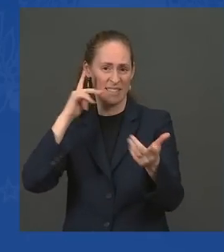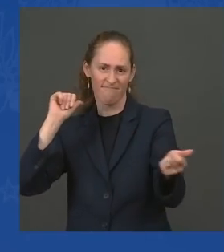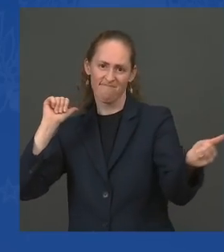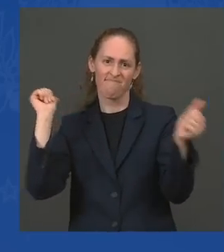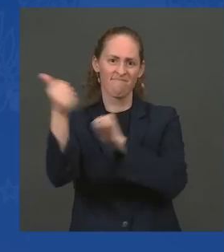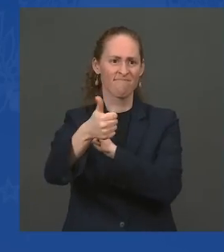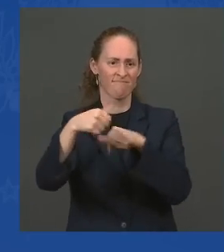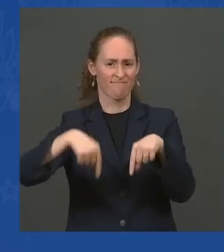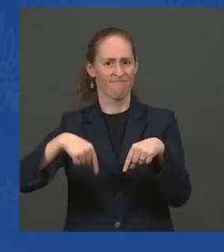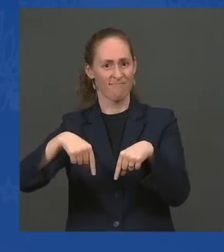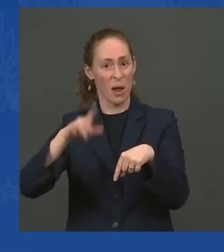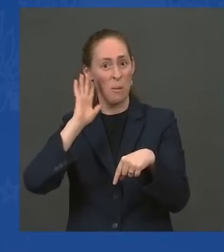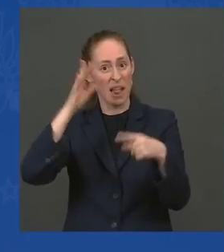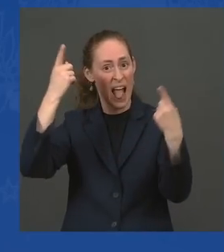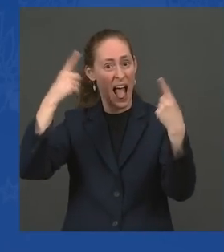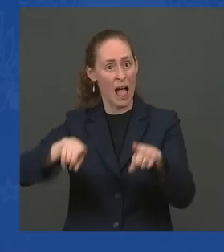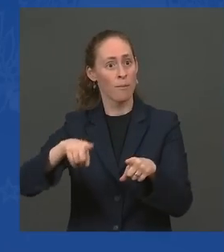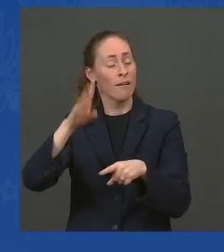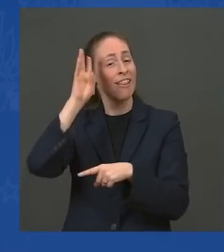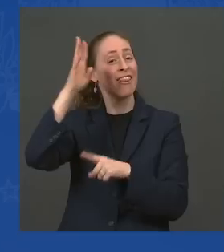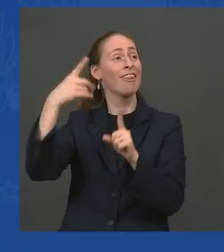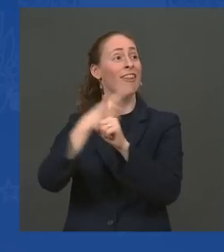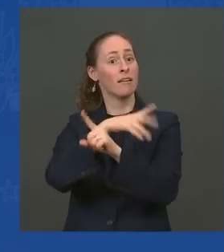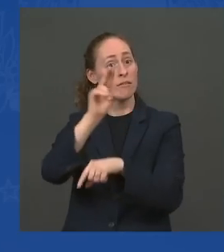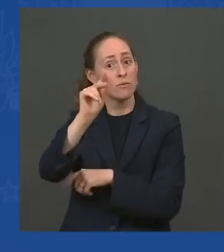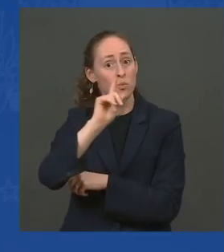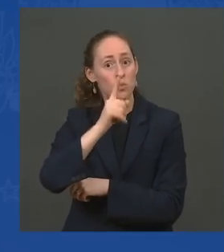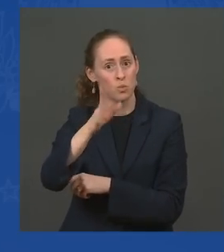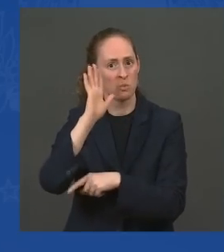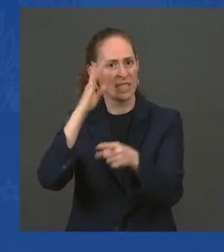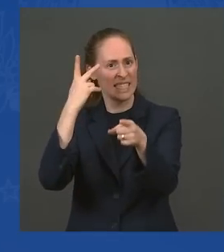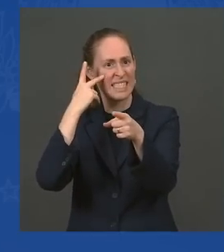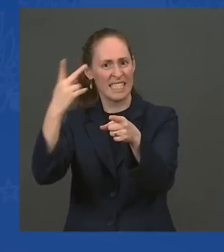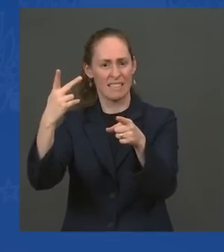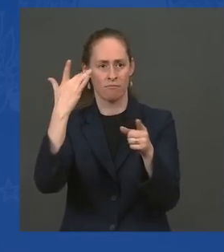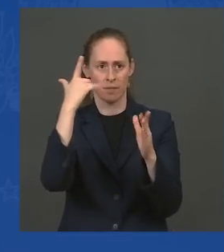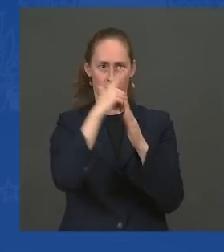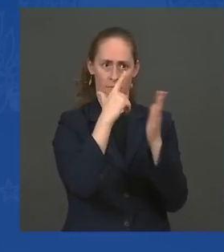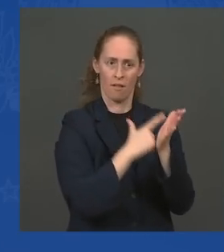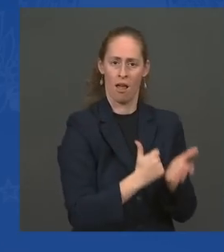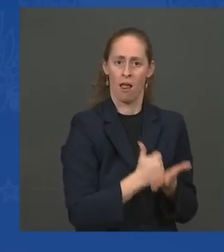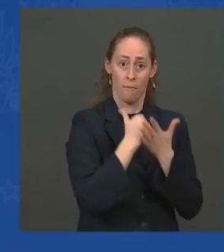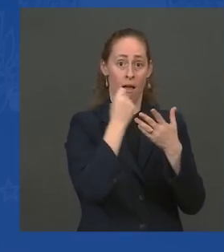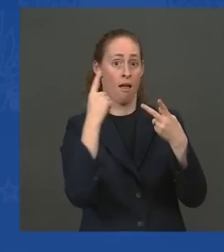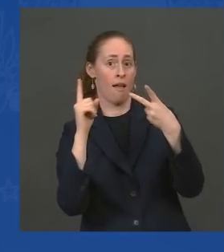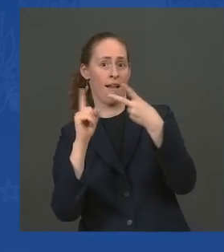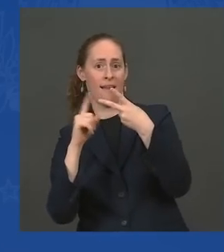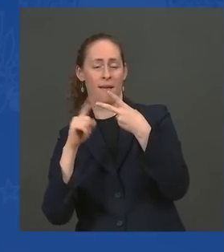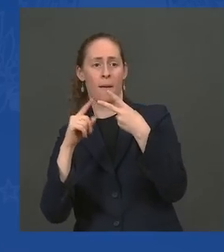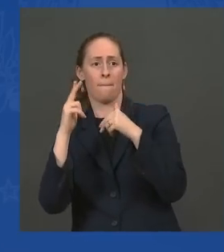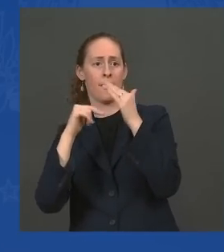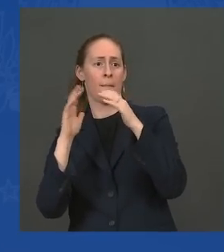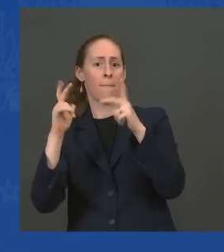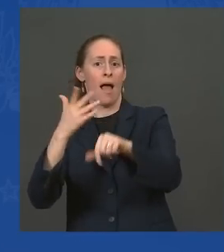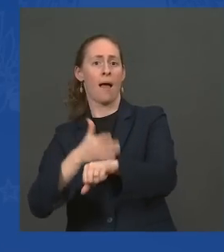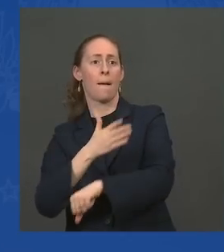With this infrastructure law, along with my Build Back Better plan, we're going to kickstart new batteries, materials,